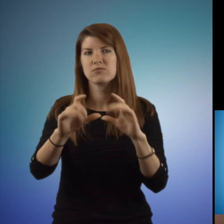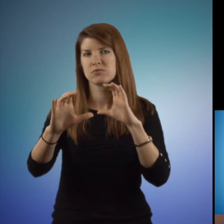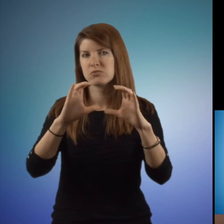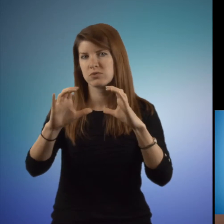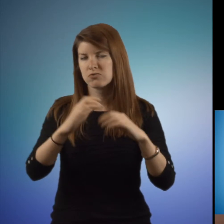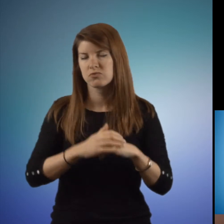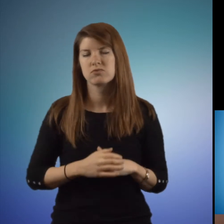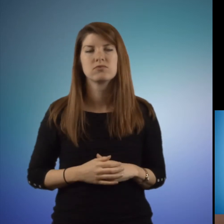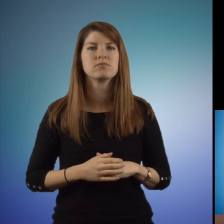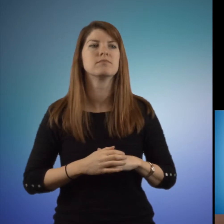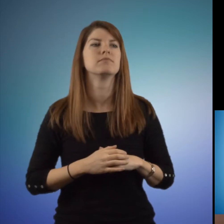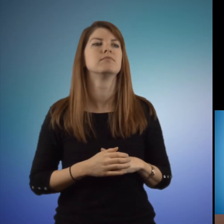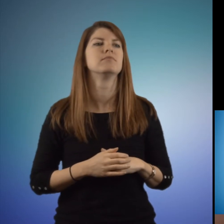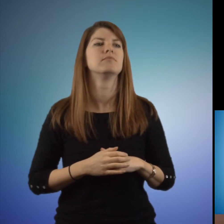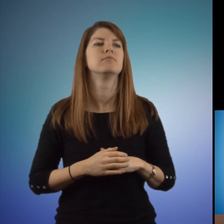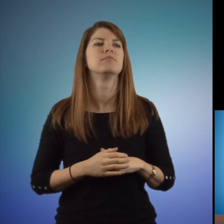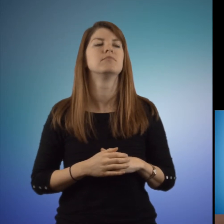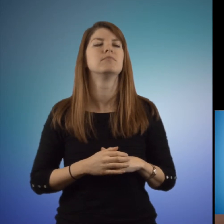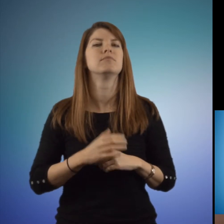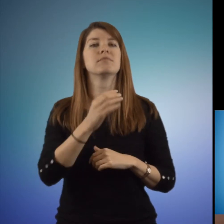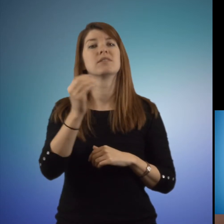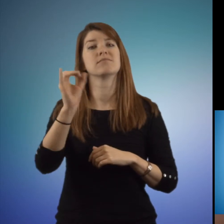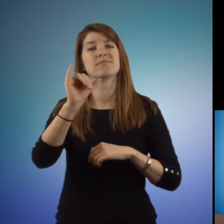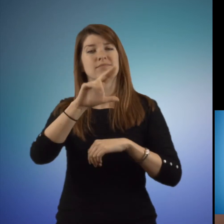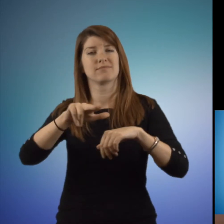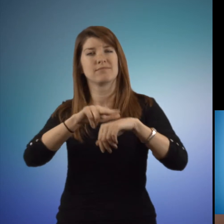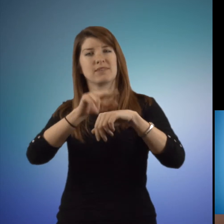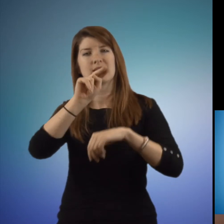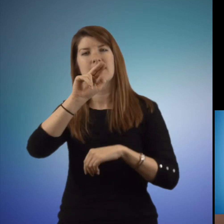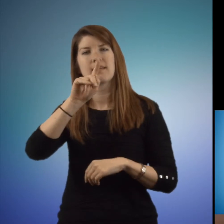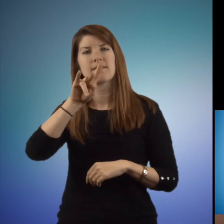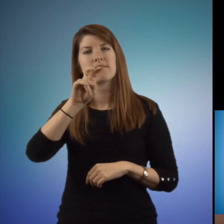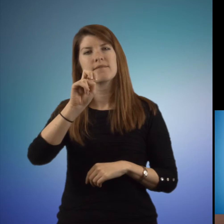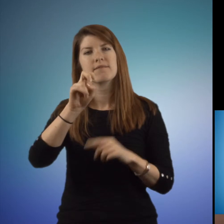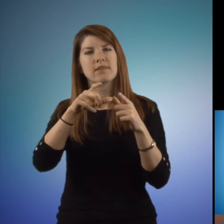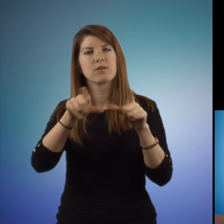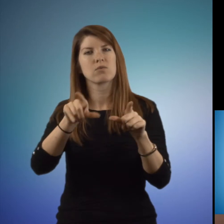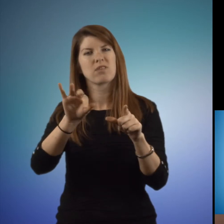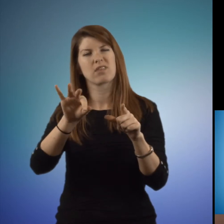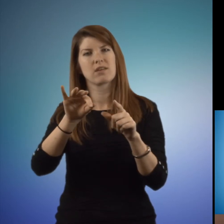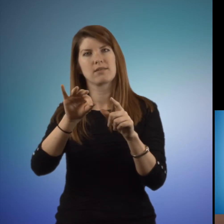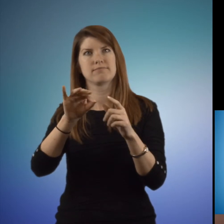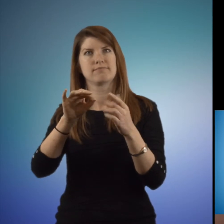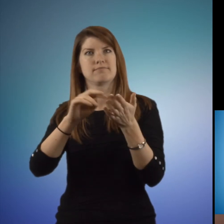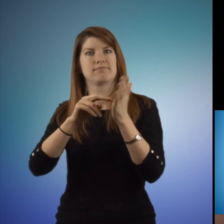And then native language, which we've also mentioned, refers to the language that they normally use.